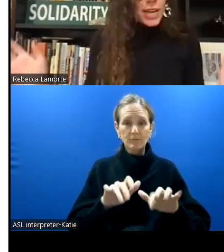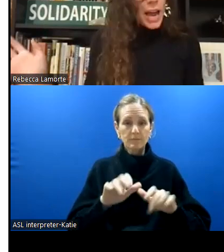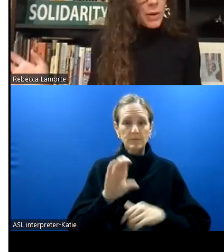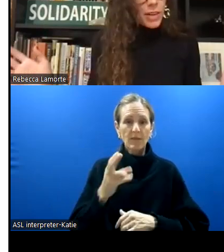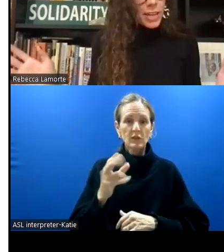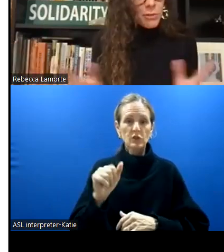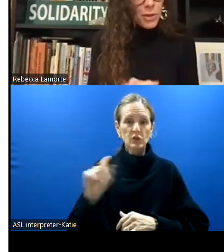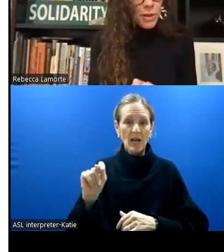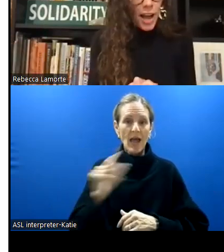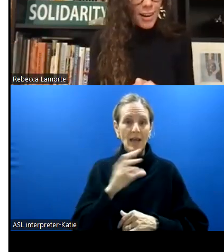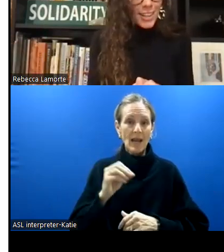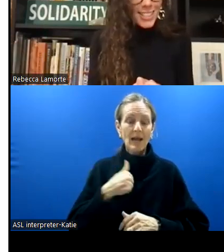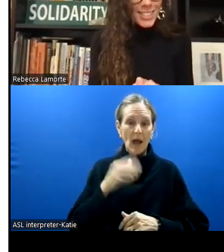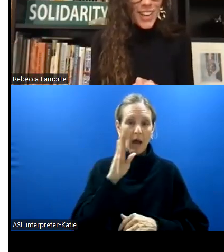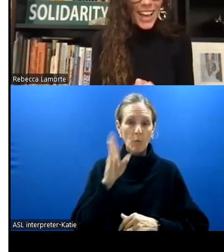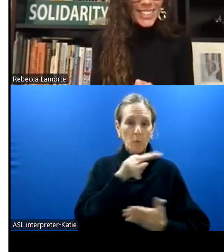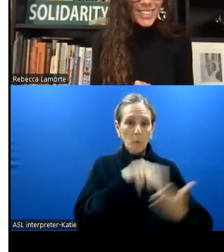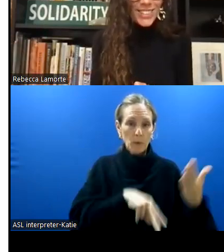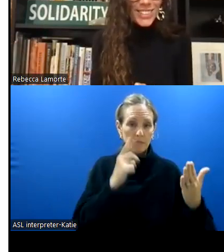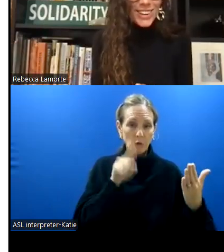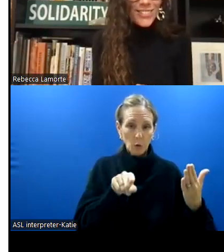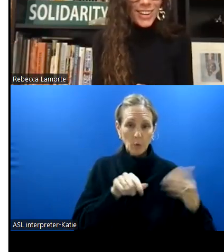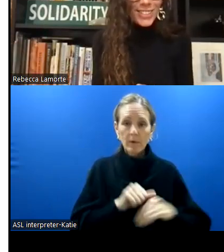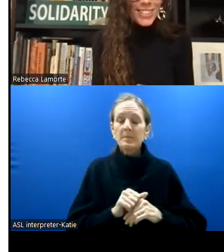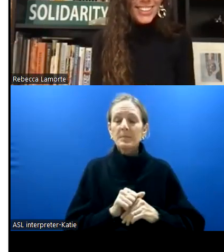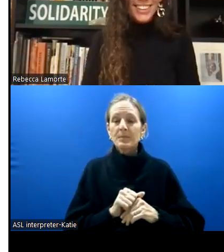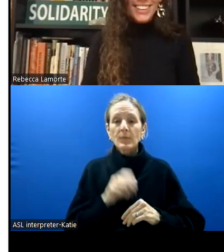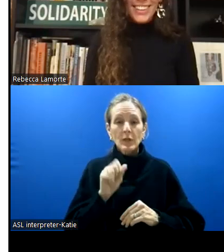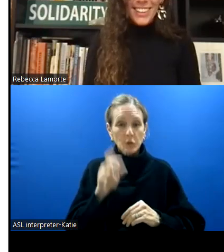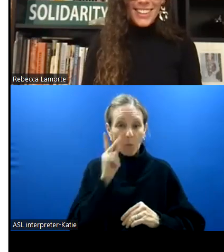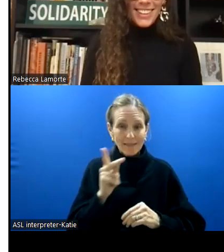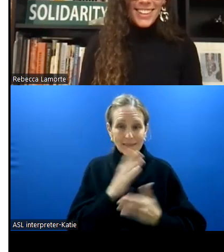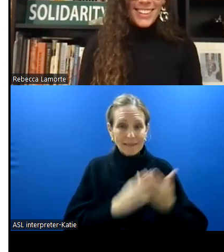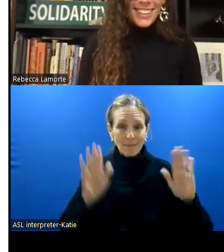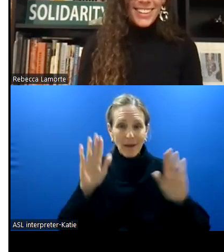But now I wanna hear from you. I already see some hands. So who's gonna go first? Who's gonna go first?